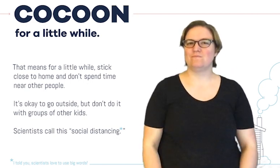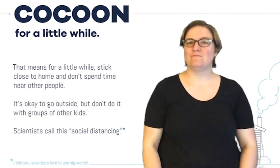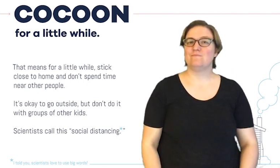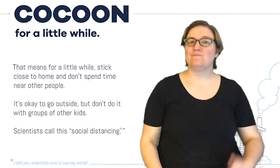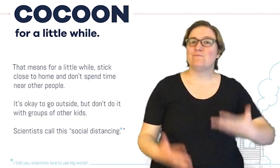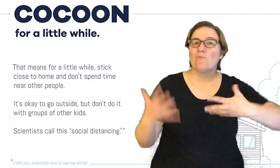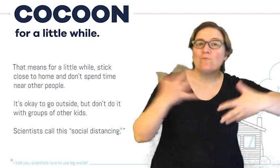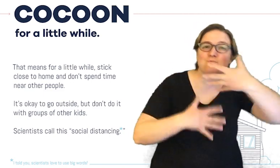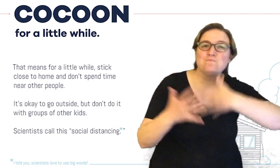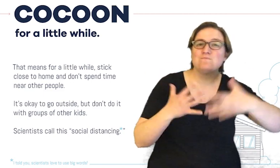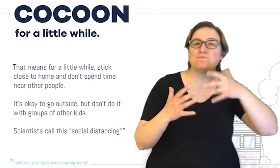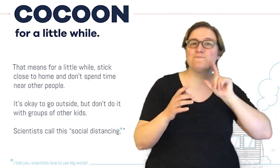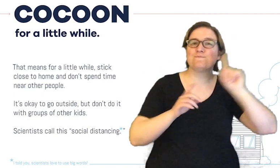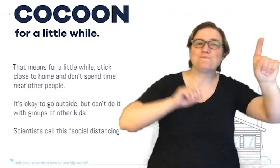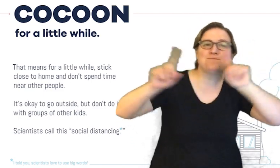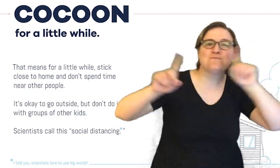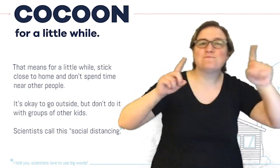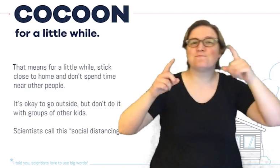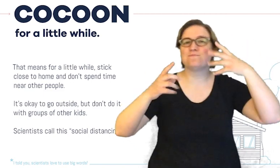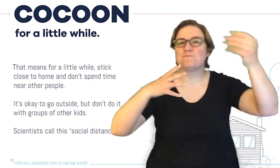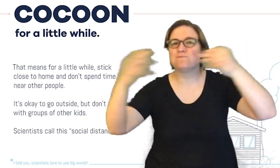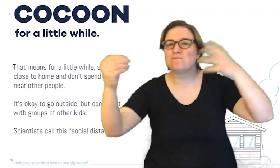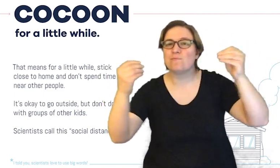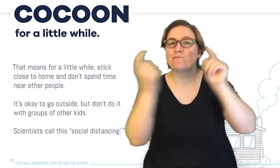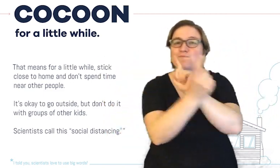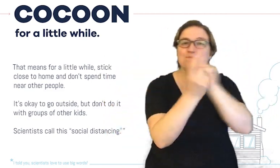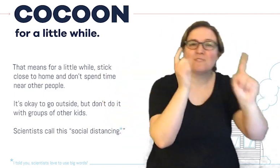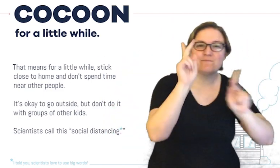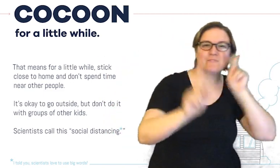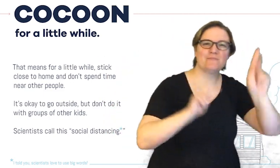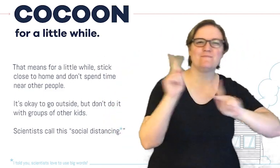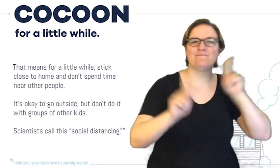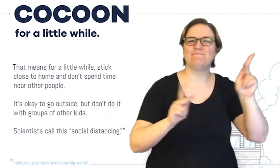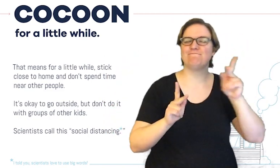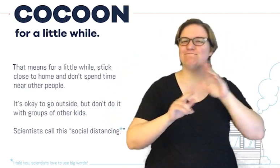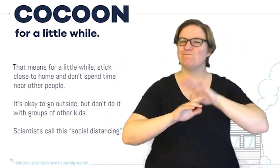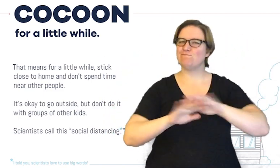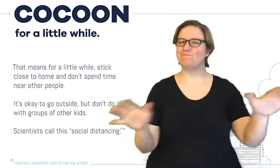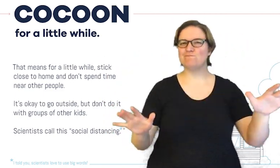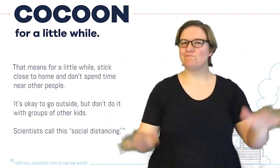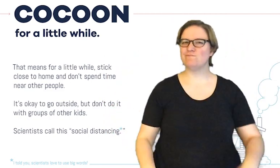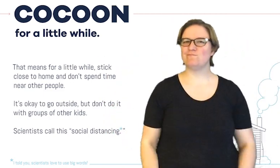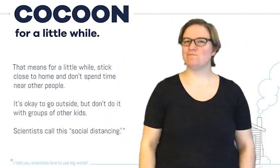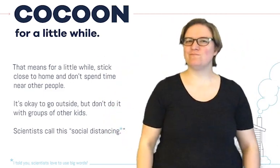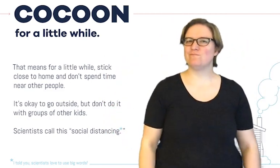That means for a little, while stick close to home don't spend time near other people.